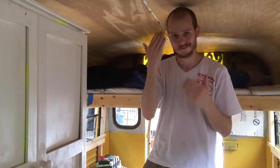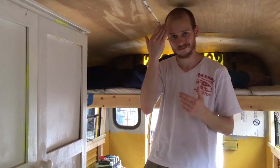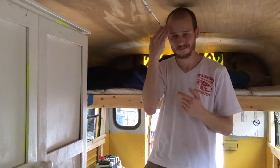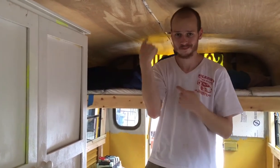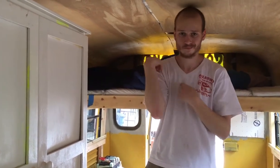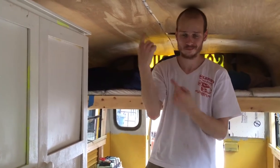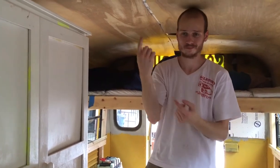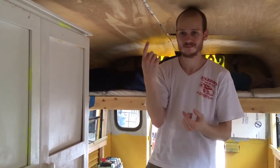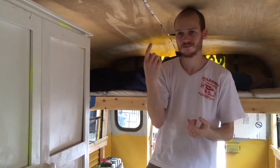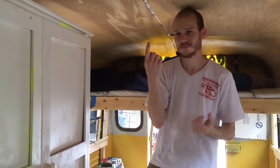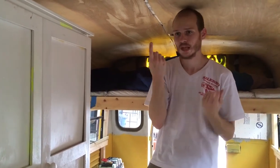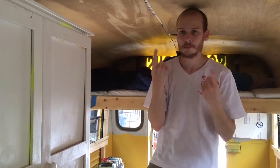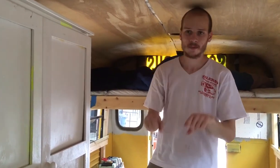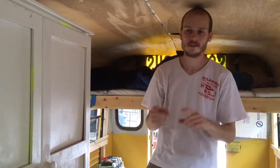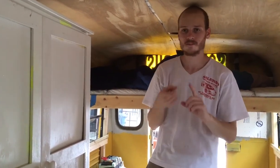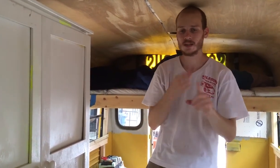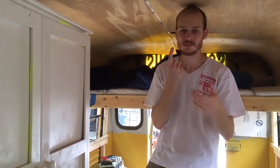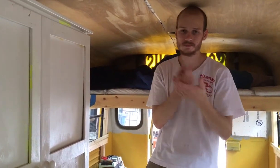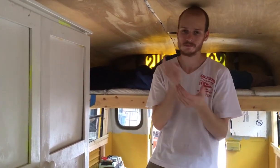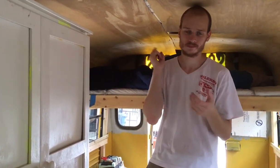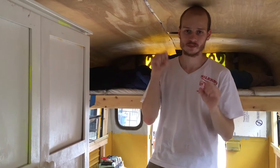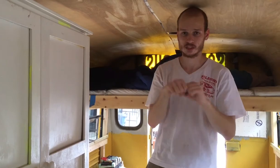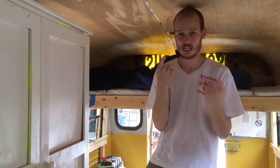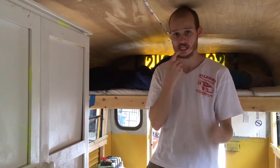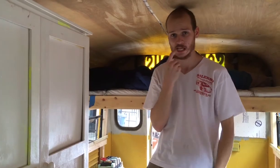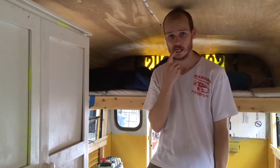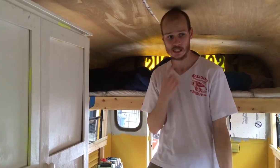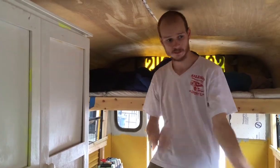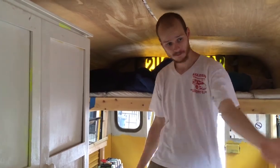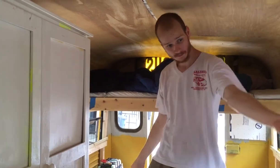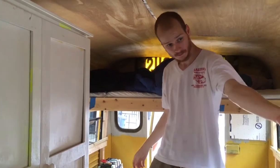you know it was happened from last Saturday that bus window glass got break.